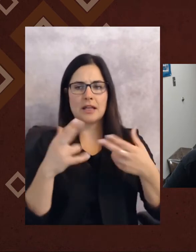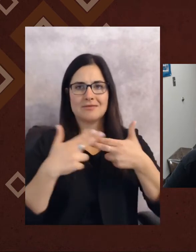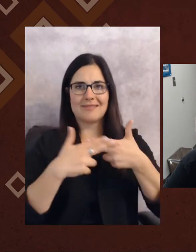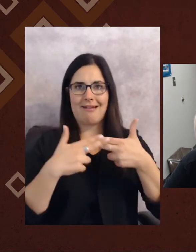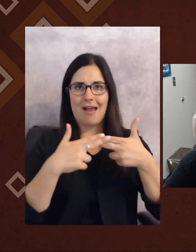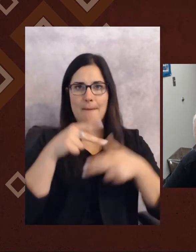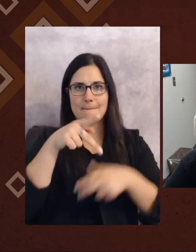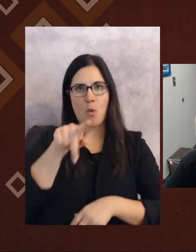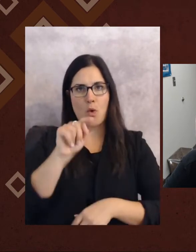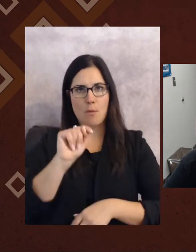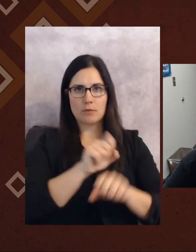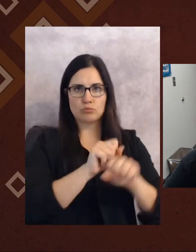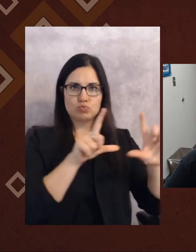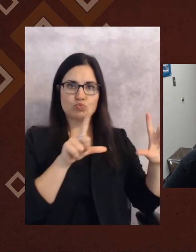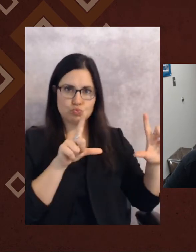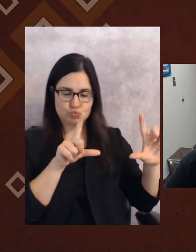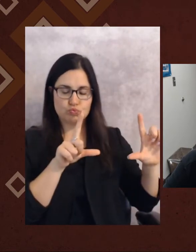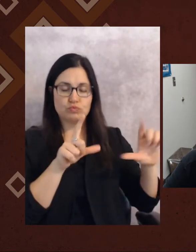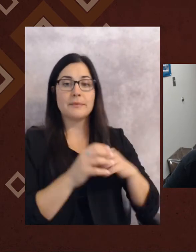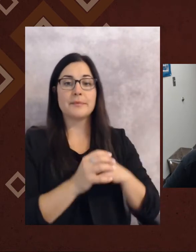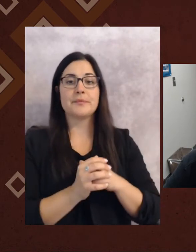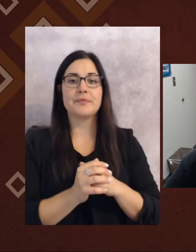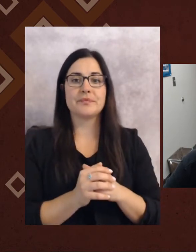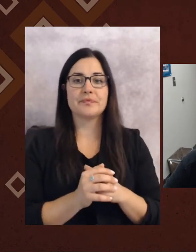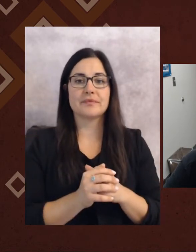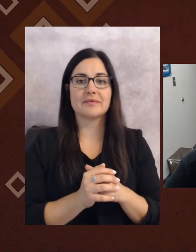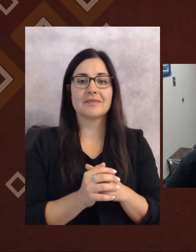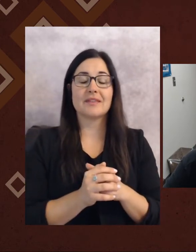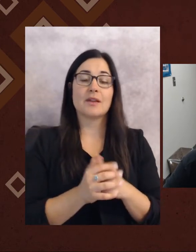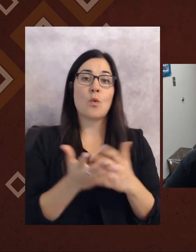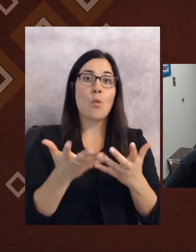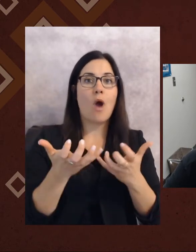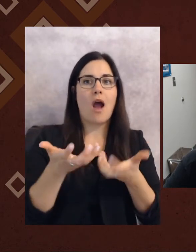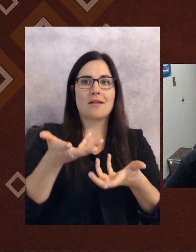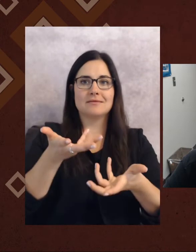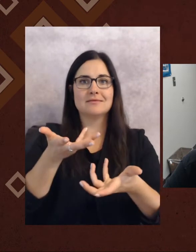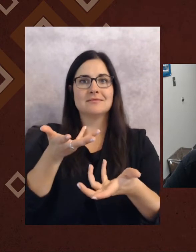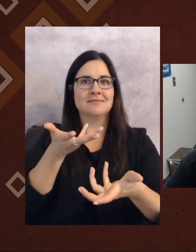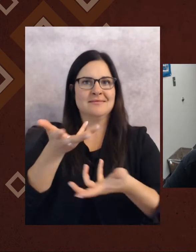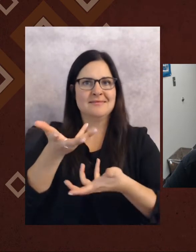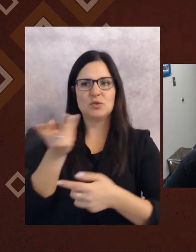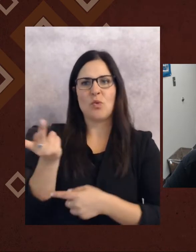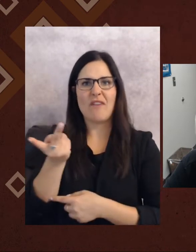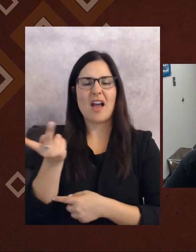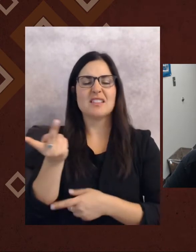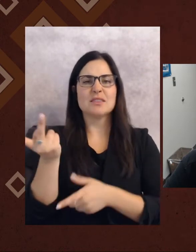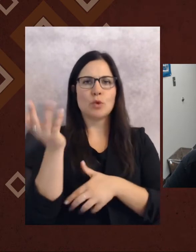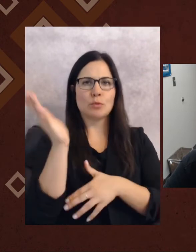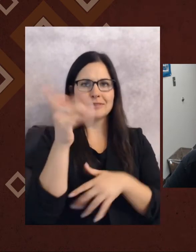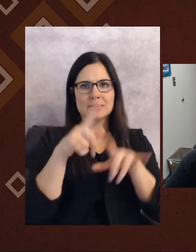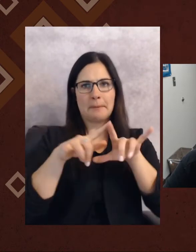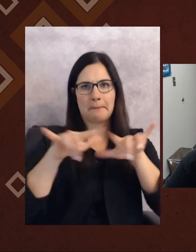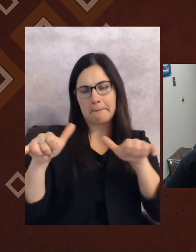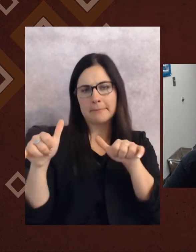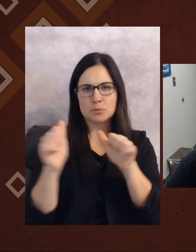So I wanted to make it a little bit interactive between the two of us. So I was going to ask